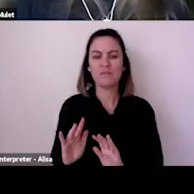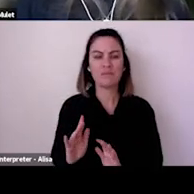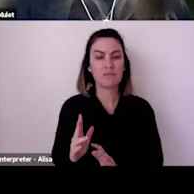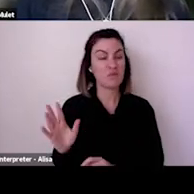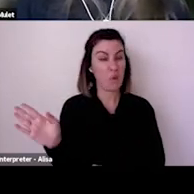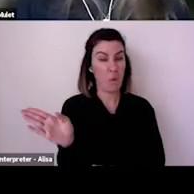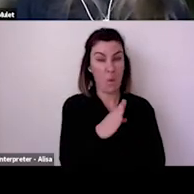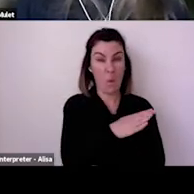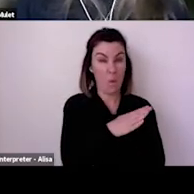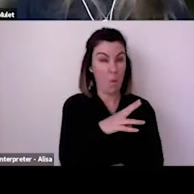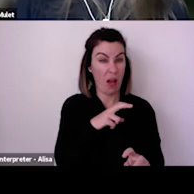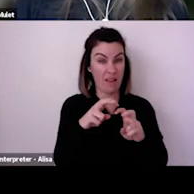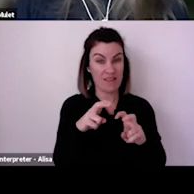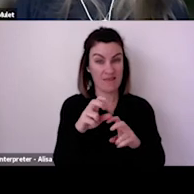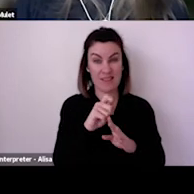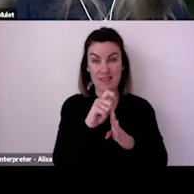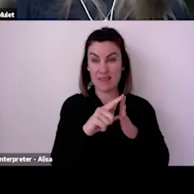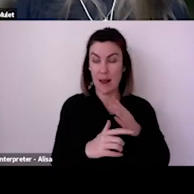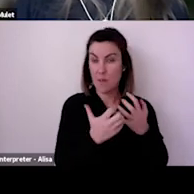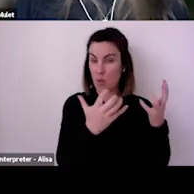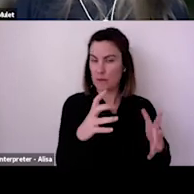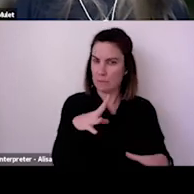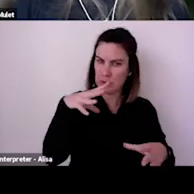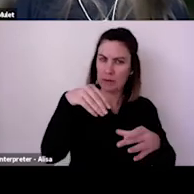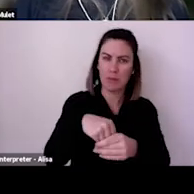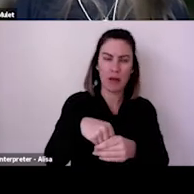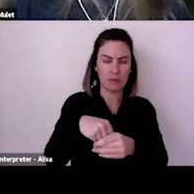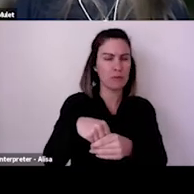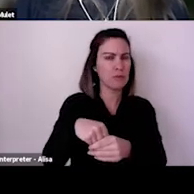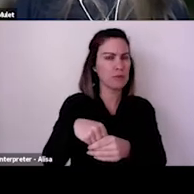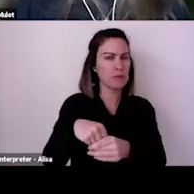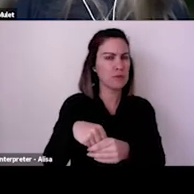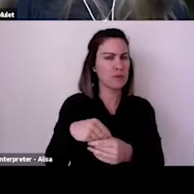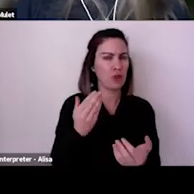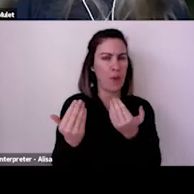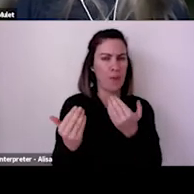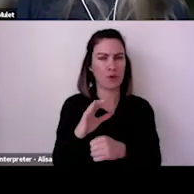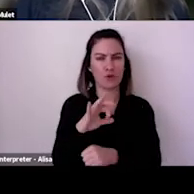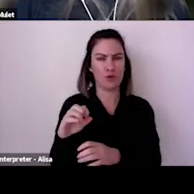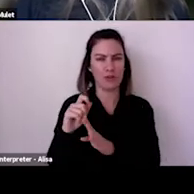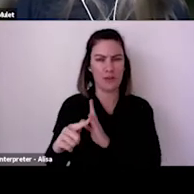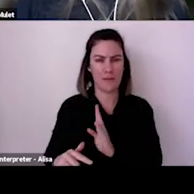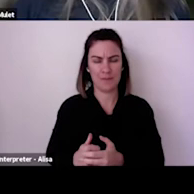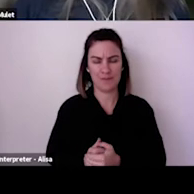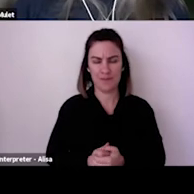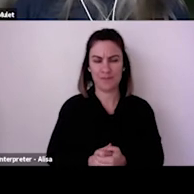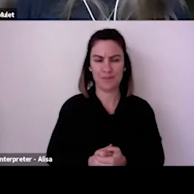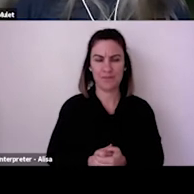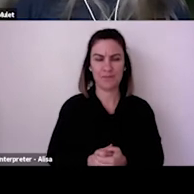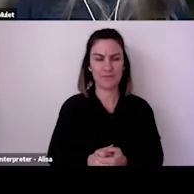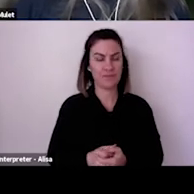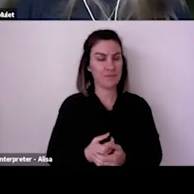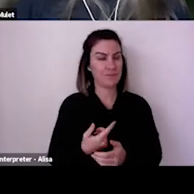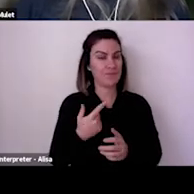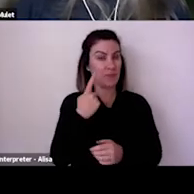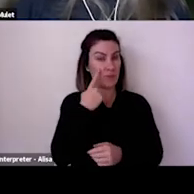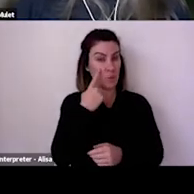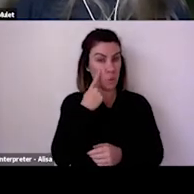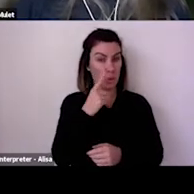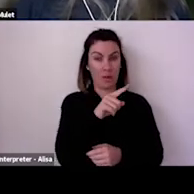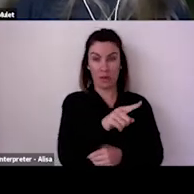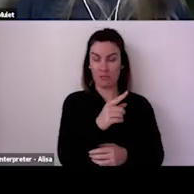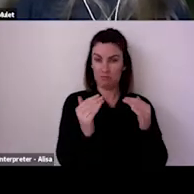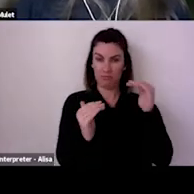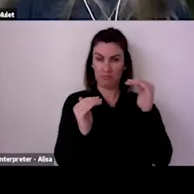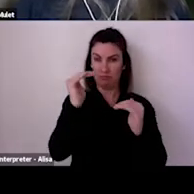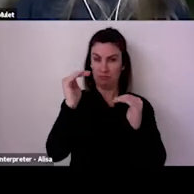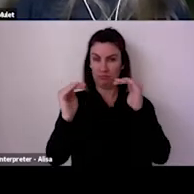like me to sort of concoct studies that will meet the needs of the sector and it should